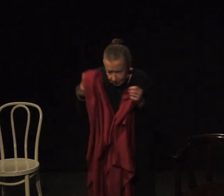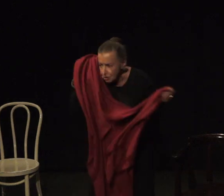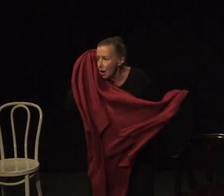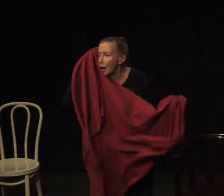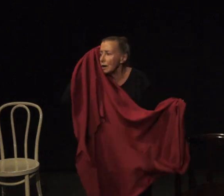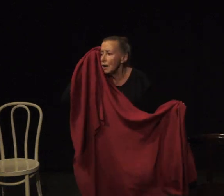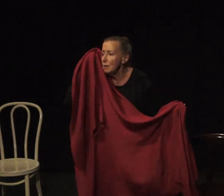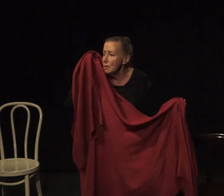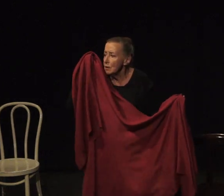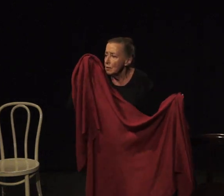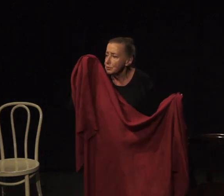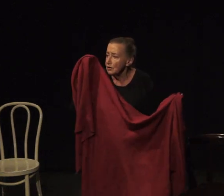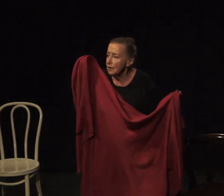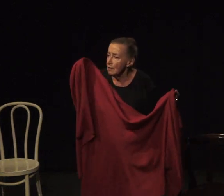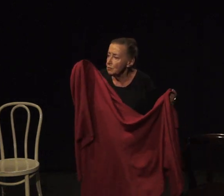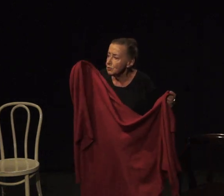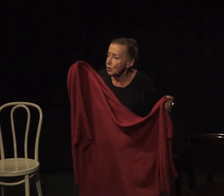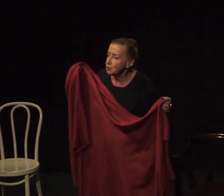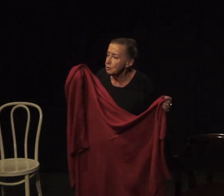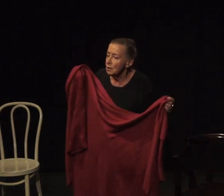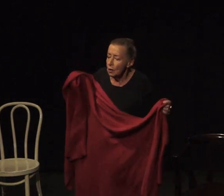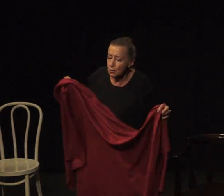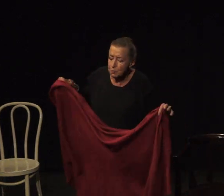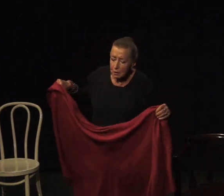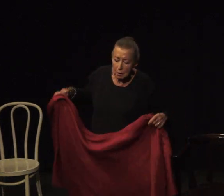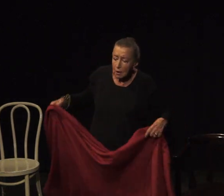"A sin!" she answered with a bitter grin.